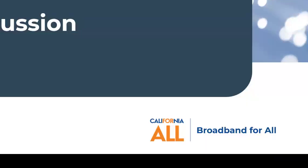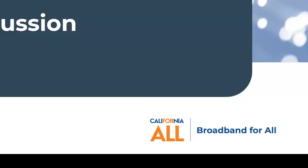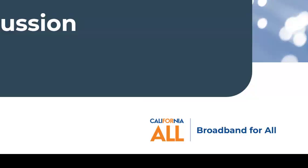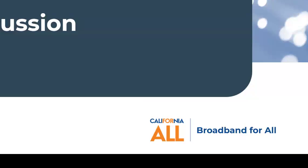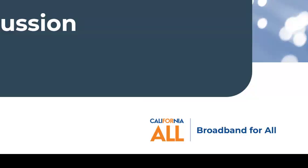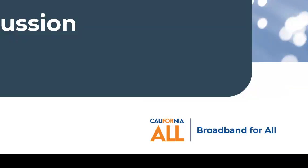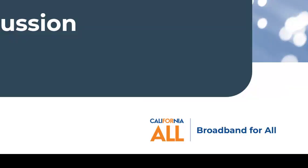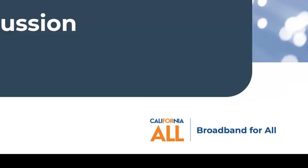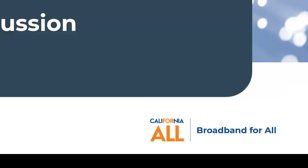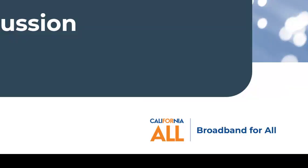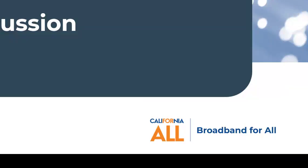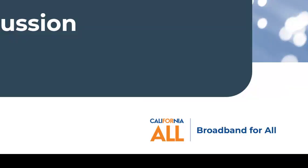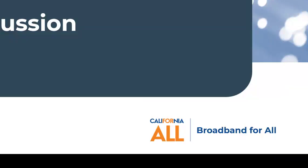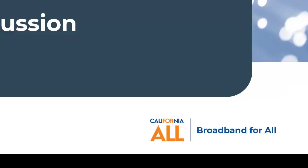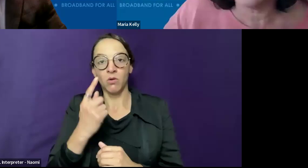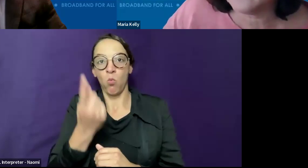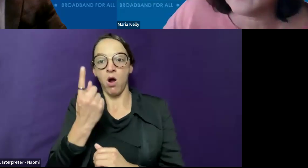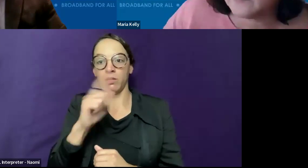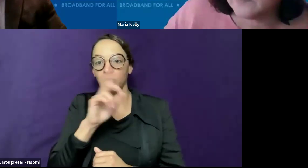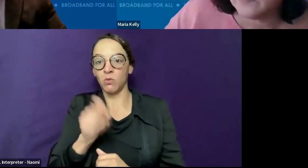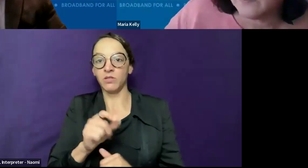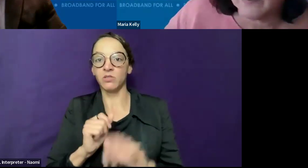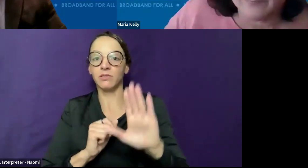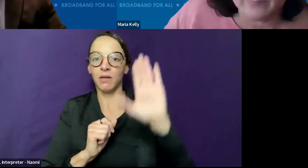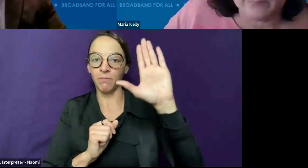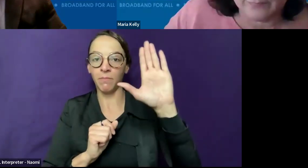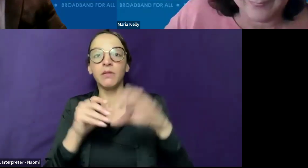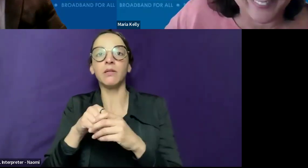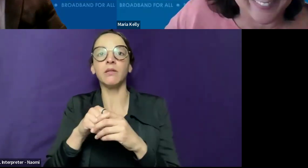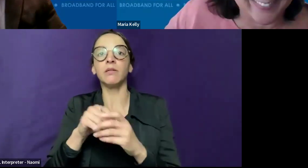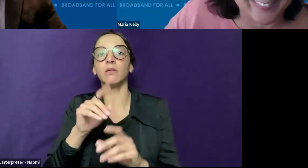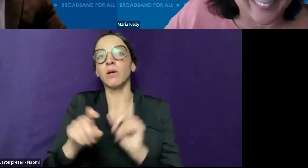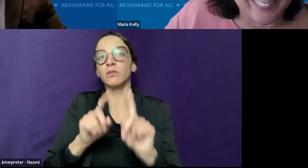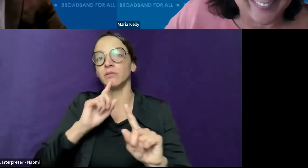I think we see one question in the Q&A. Maria will help facilitate through any